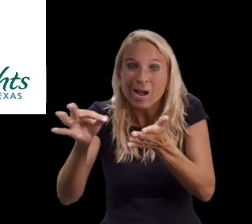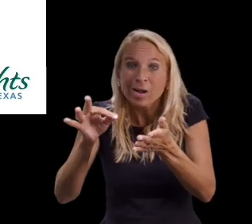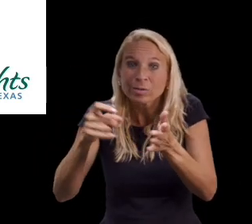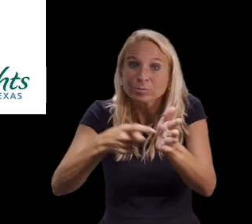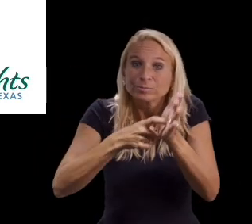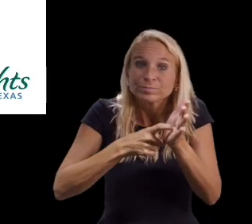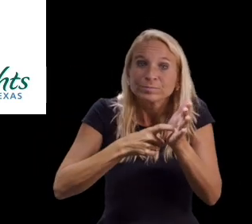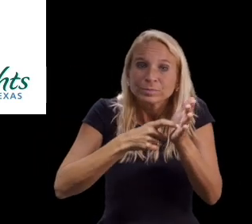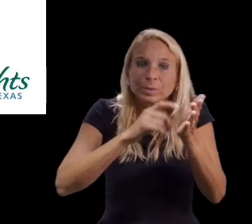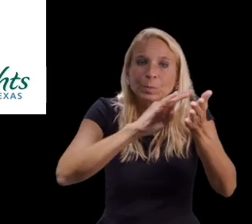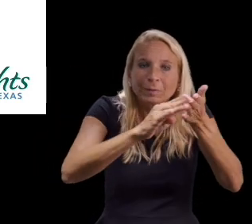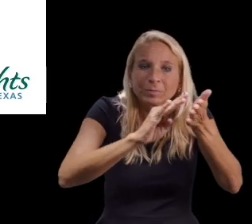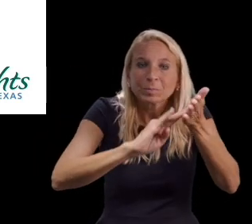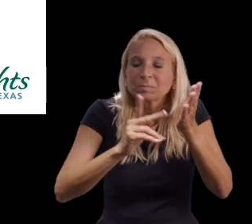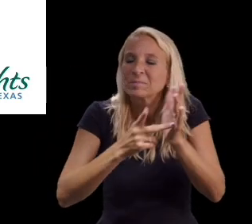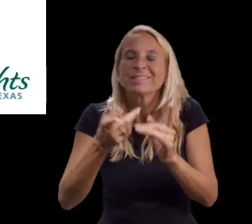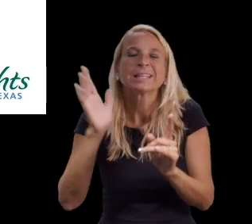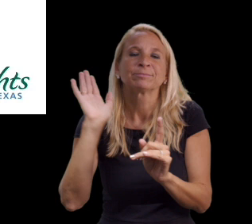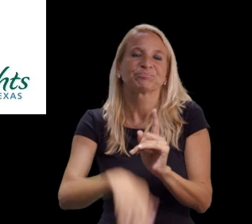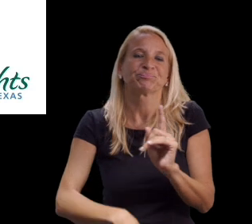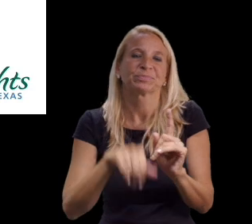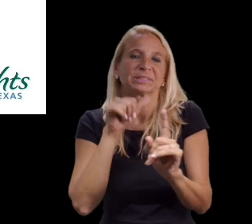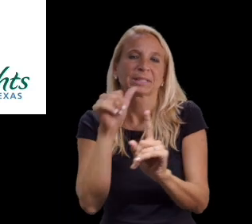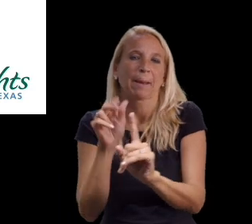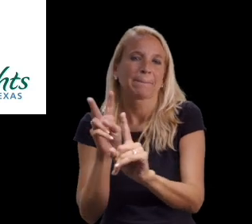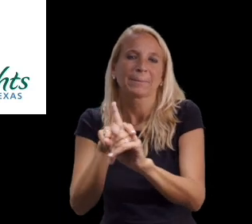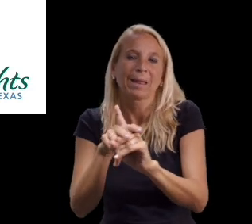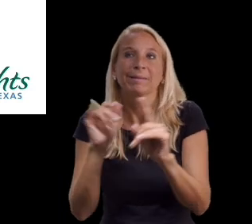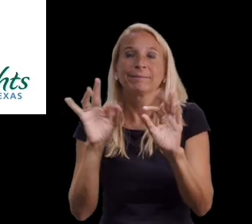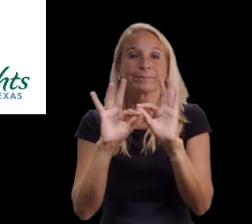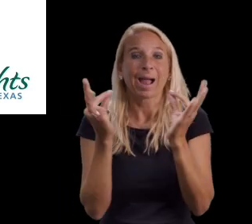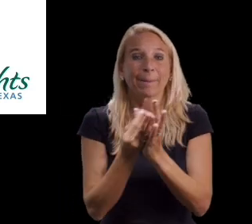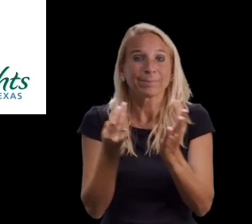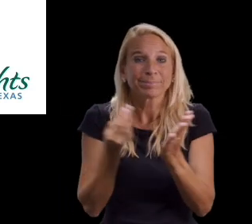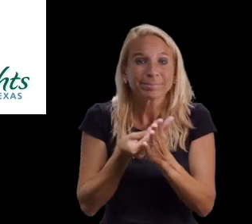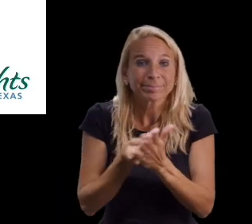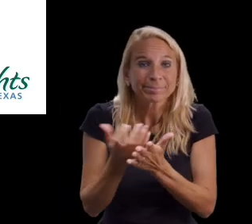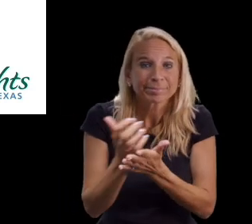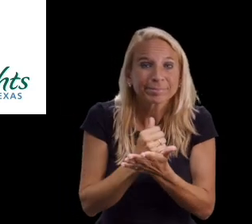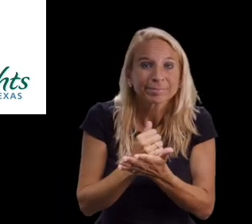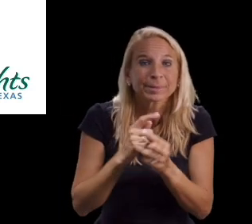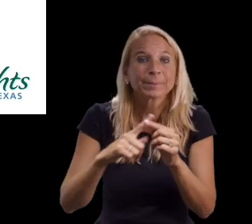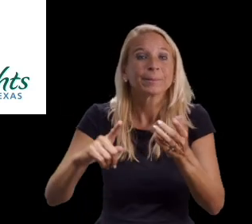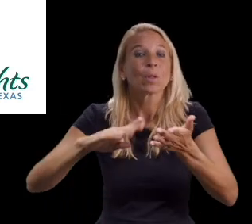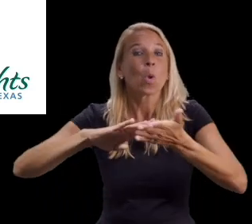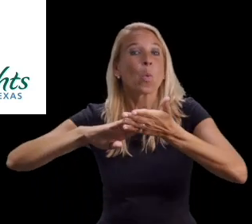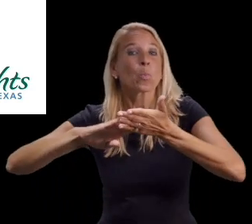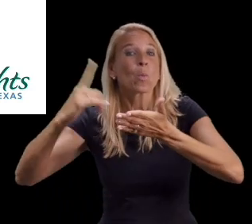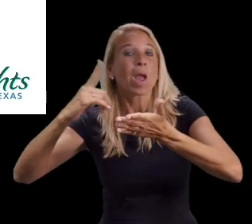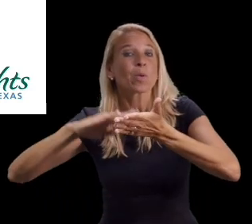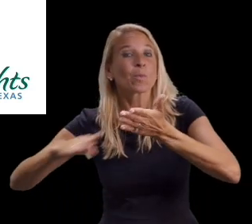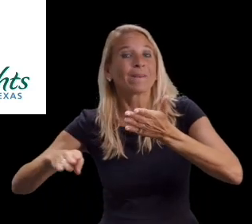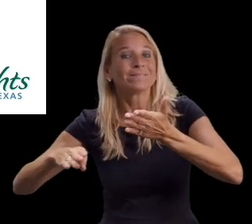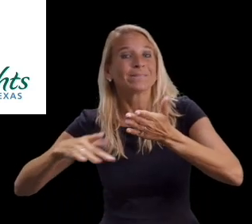are waived, meaning they don't apply. For example, family income. All but one waiver are based